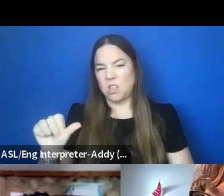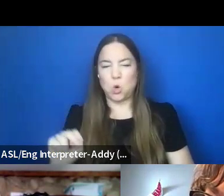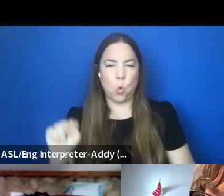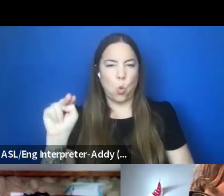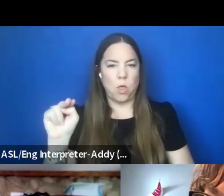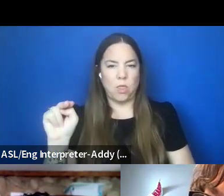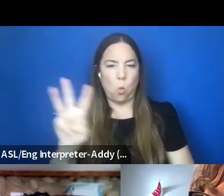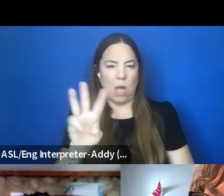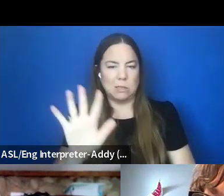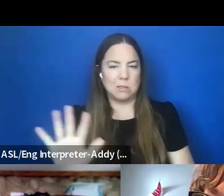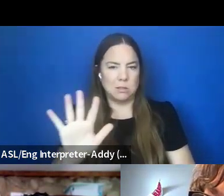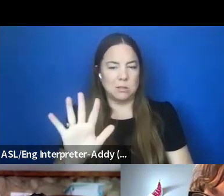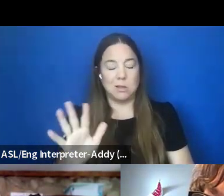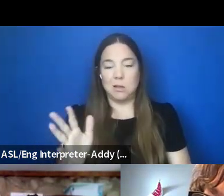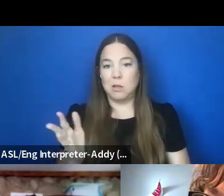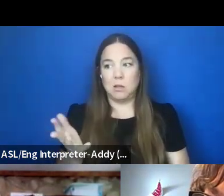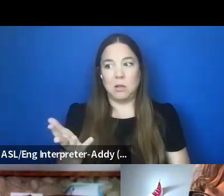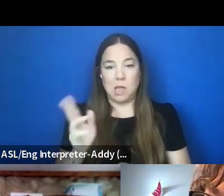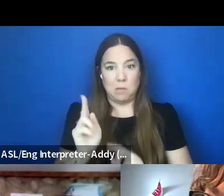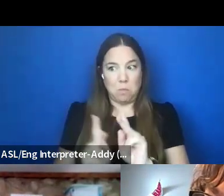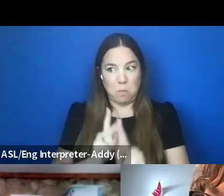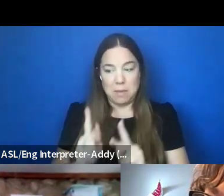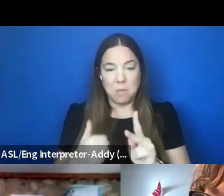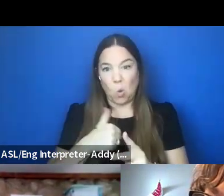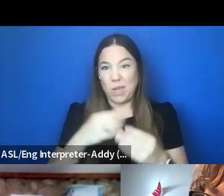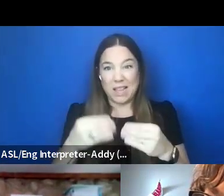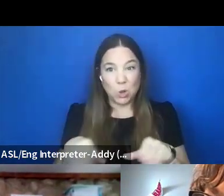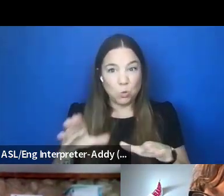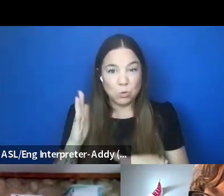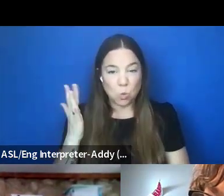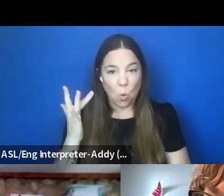Don Dew: We are losing more people Don Dew: to.